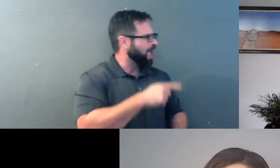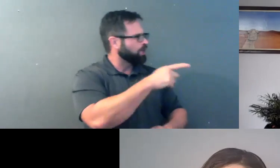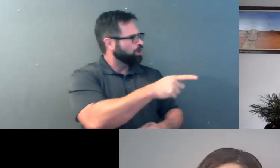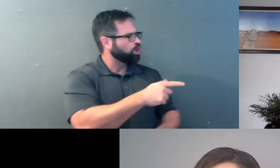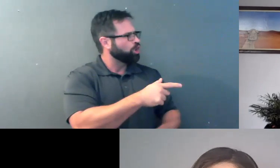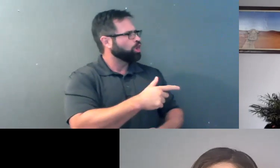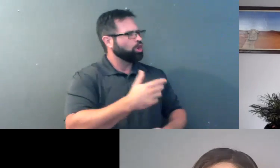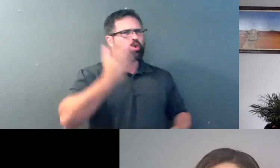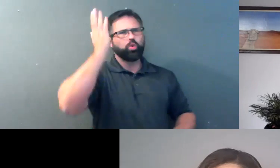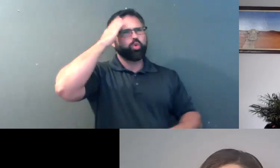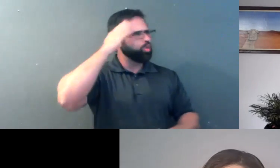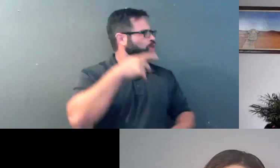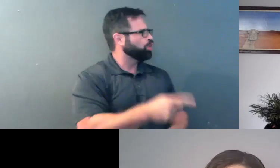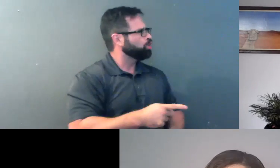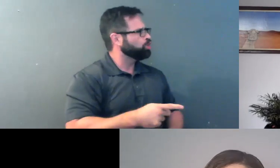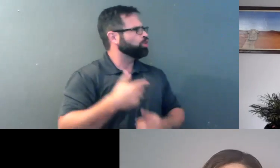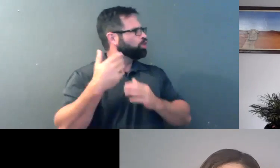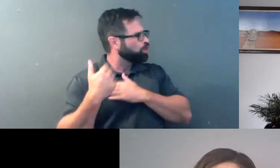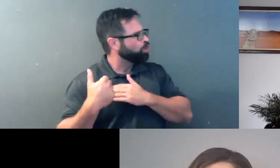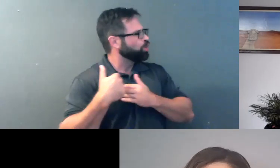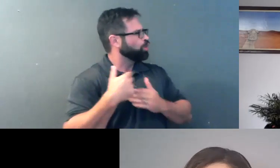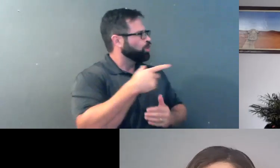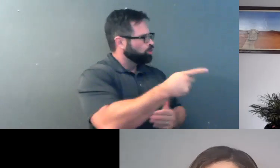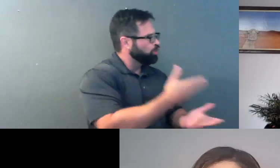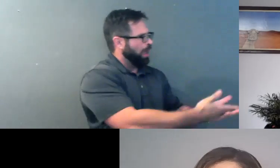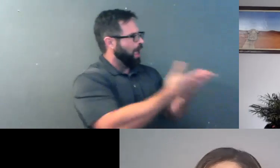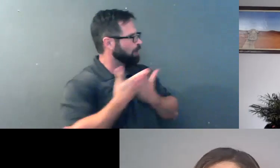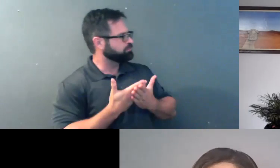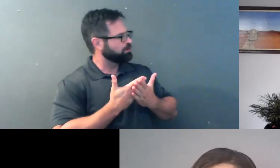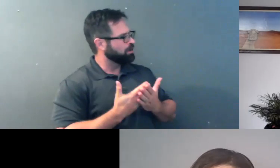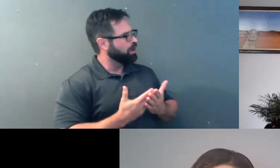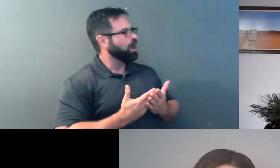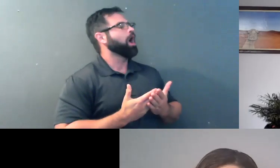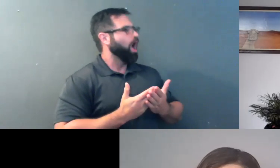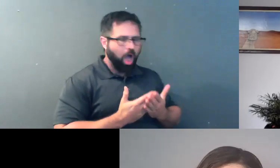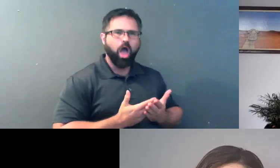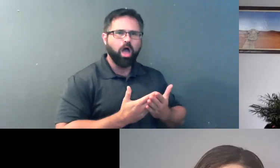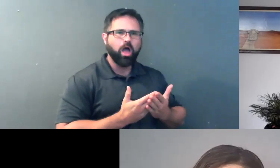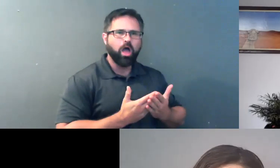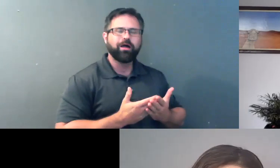take responsibilities and contribute as you just mentioned that's the deal breaker that's that's